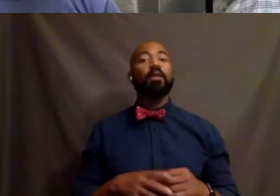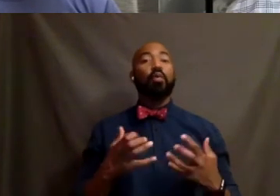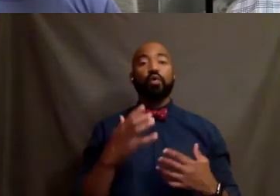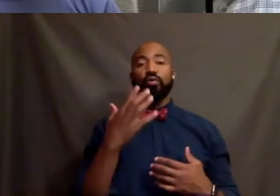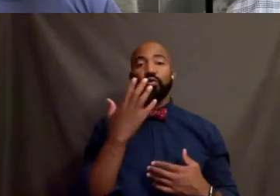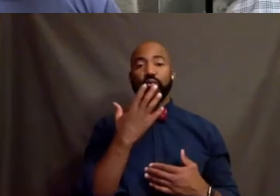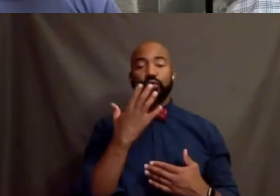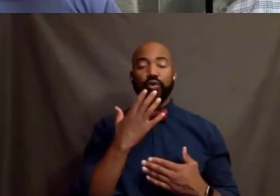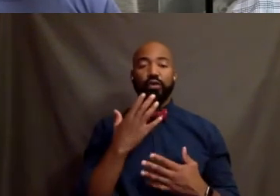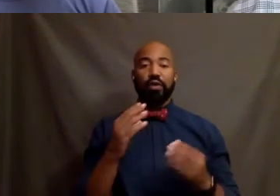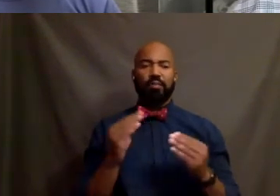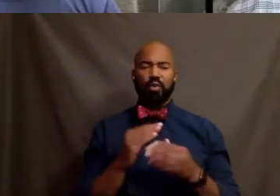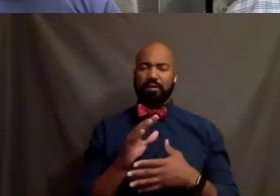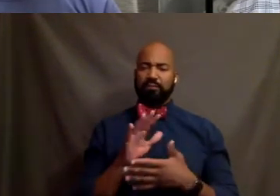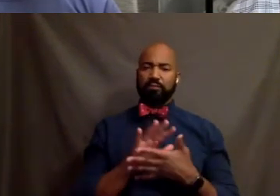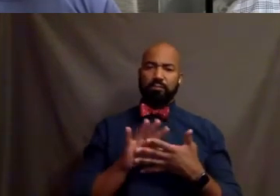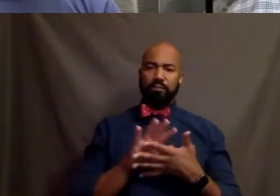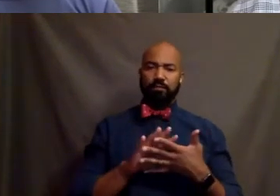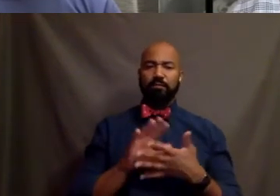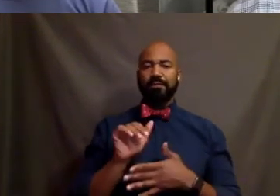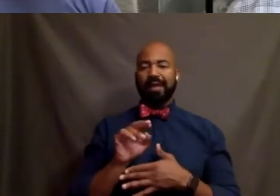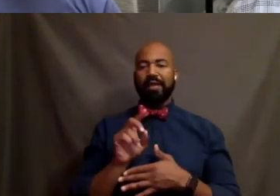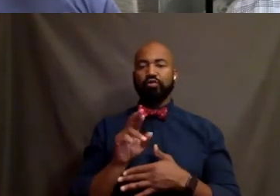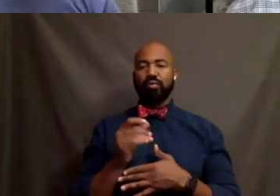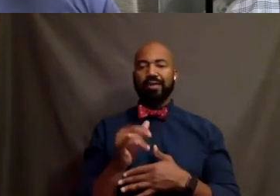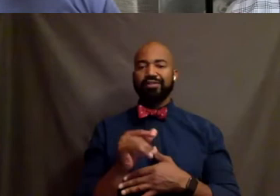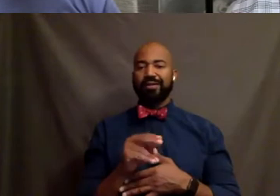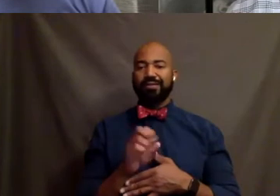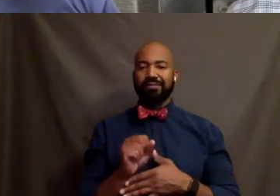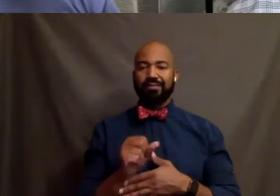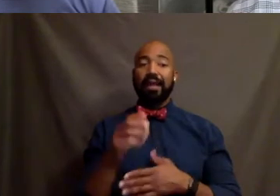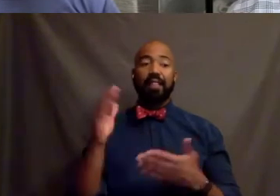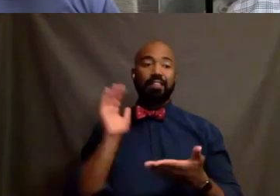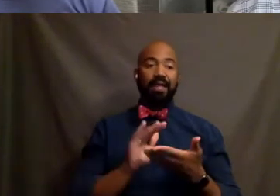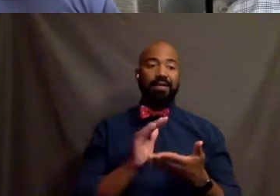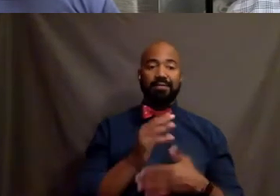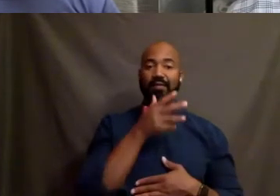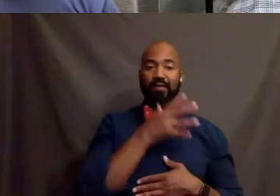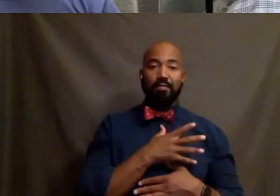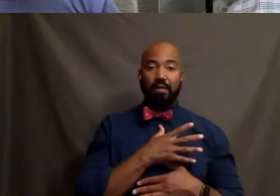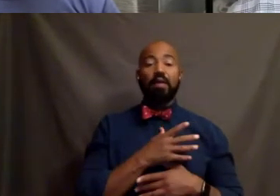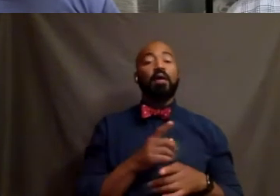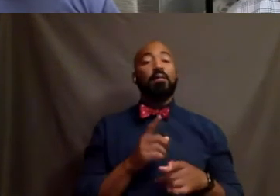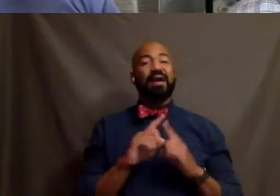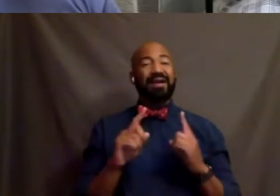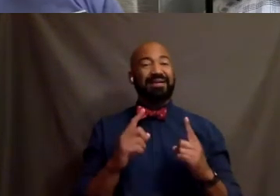but I'm afraid of people's reactions, especially in this political climate since right now I can pass as a woman. Any comments on that?